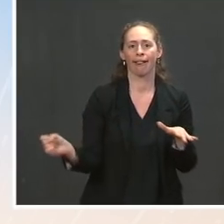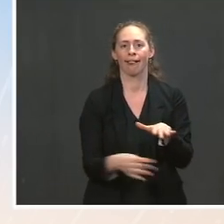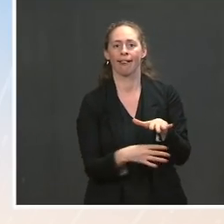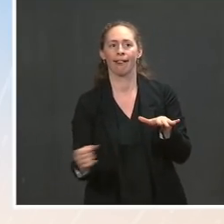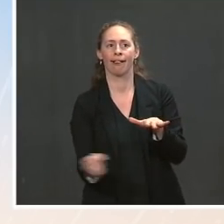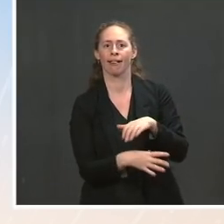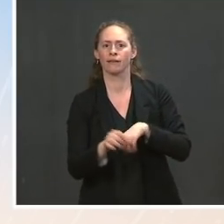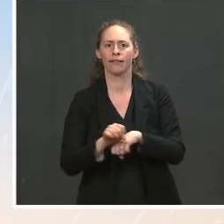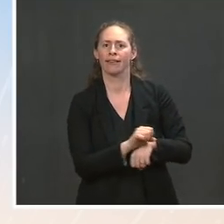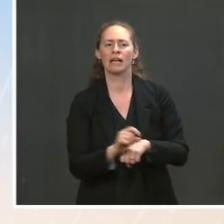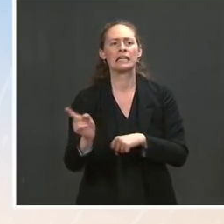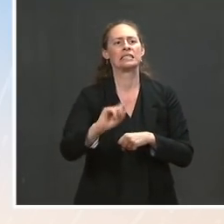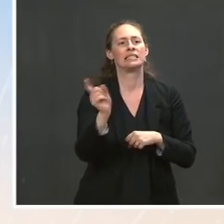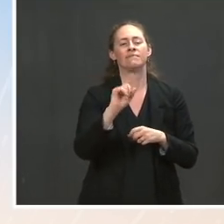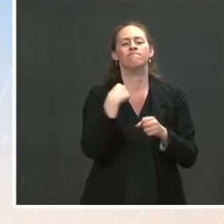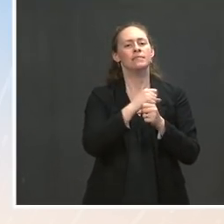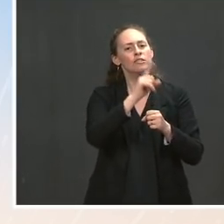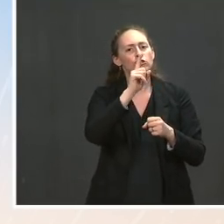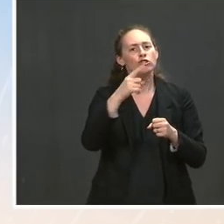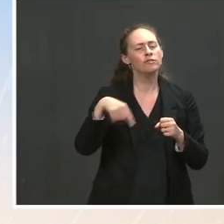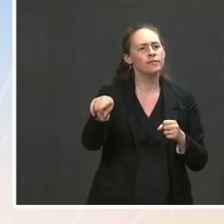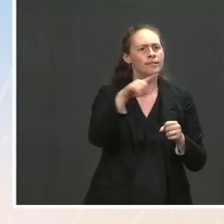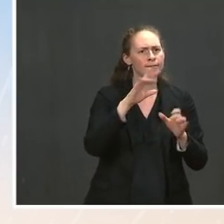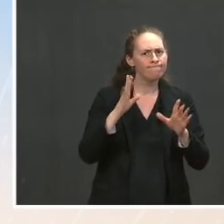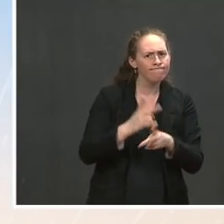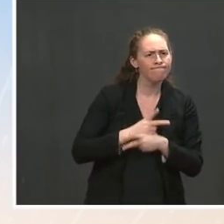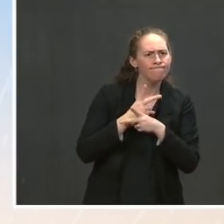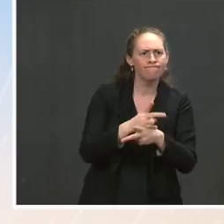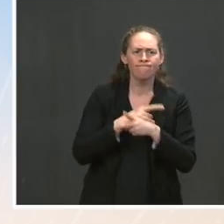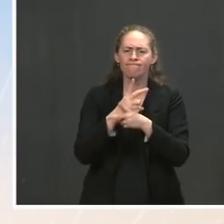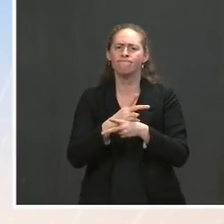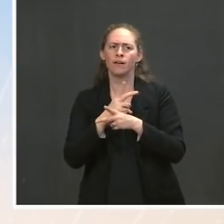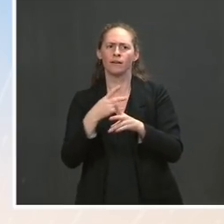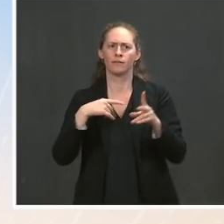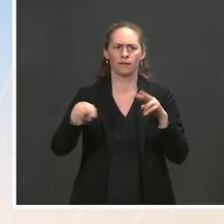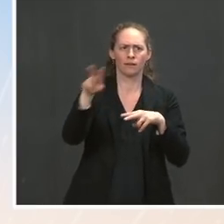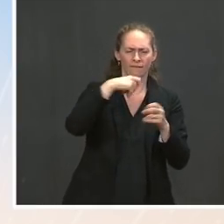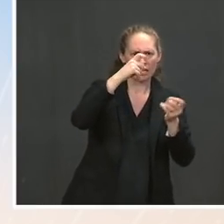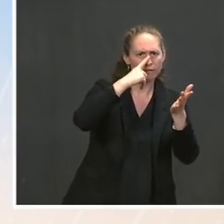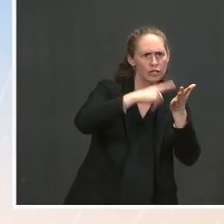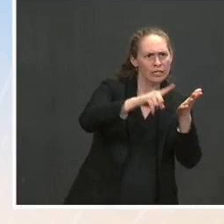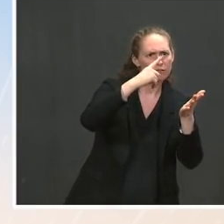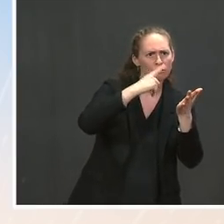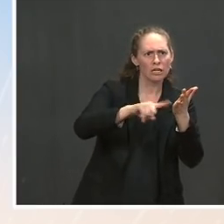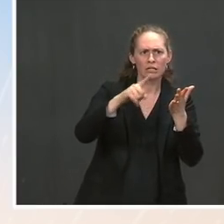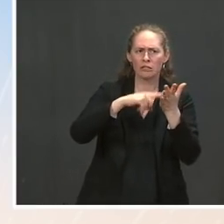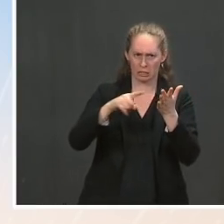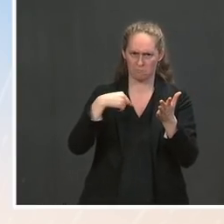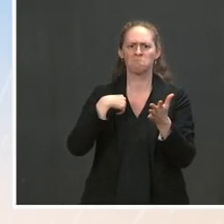I'm not aware of any consideration of changes. I'm happy to check and see if there's anything under way. The Press: It would decrease the number of unaccompanied minors